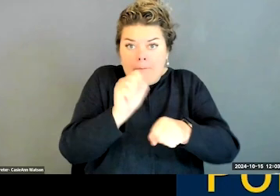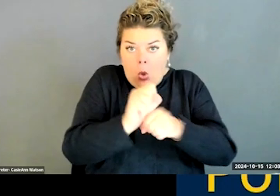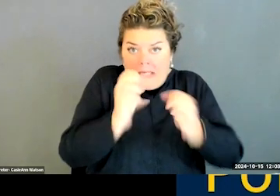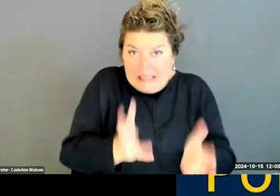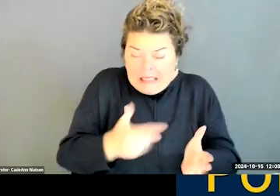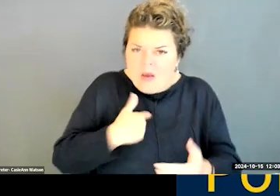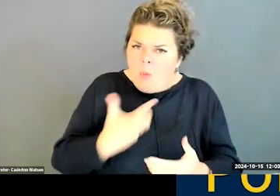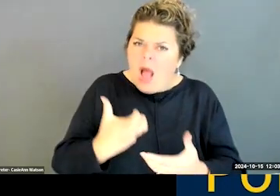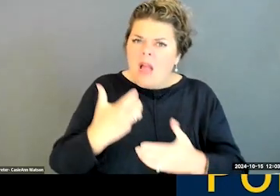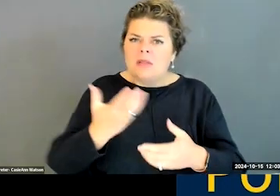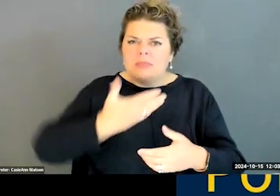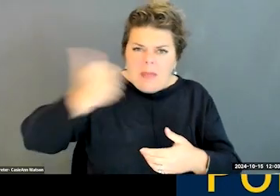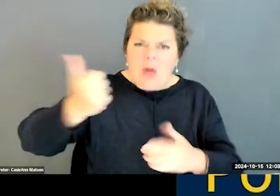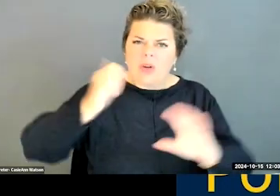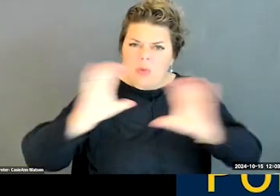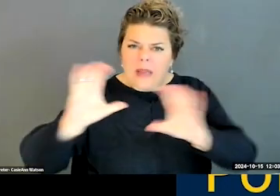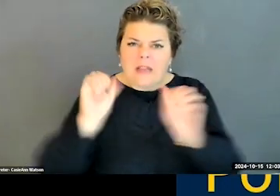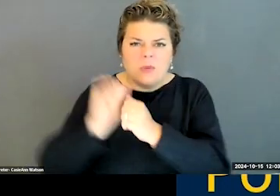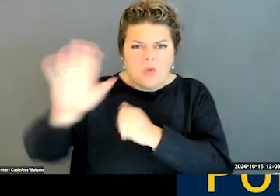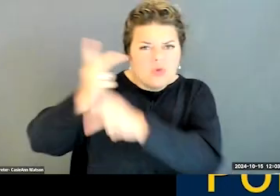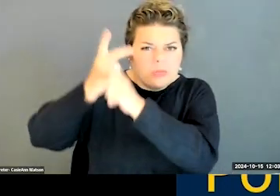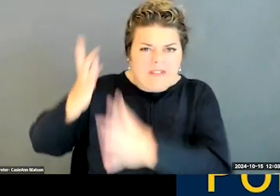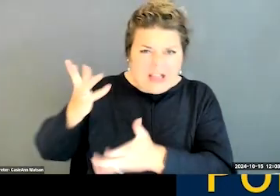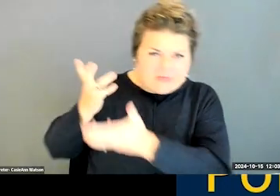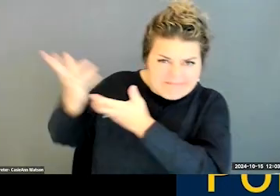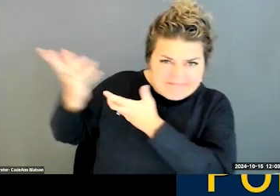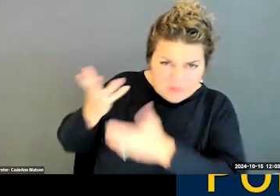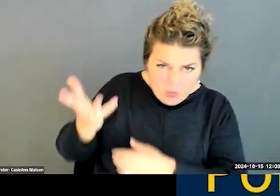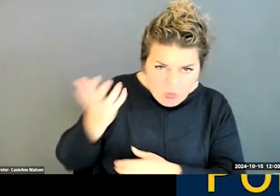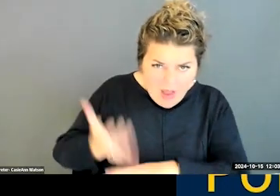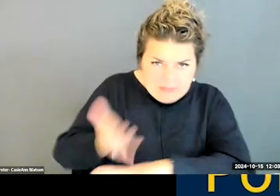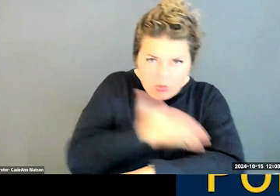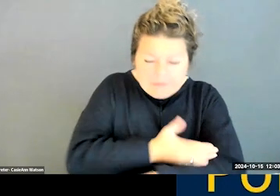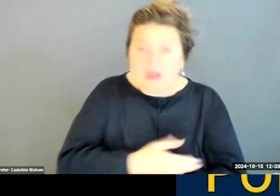to communicate more effectively with your supervisor. Maybe you're an employee who wants to learn to communicate